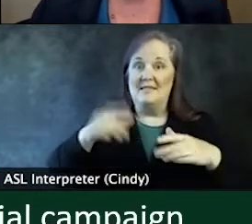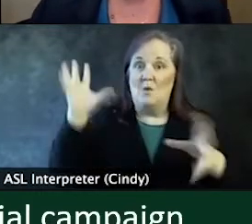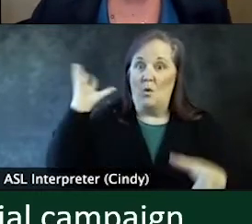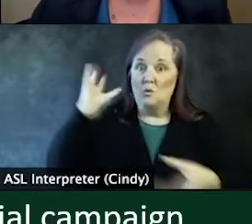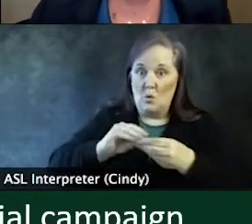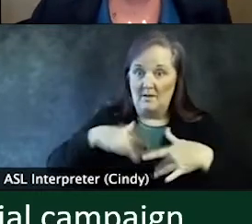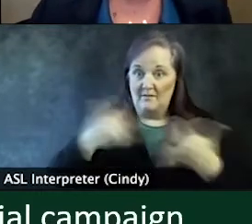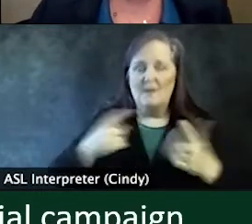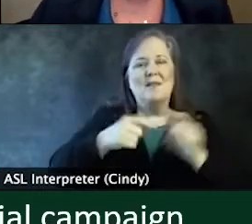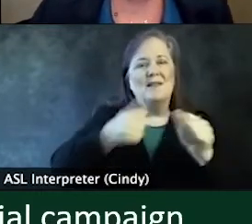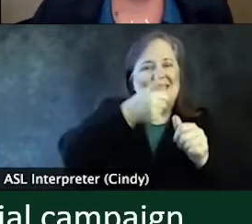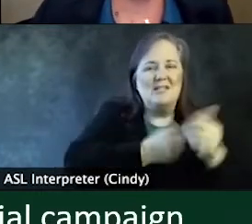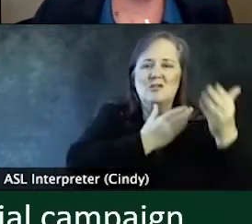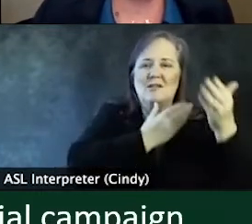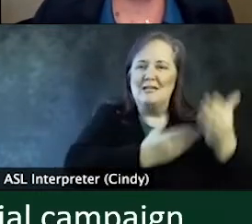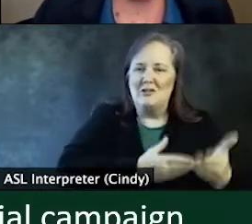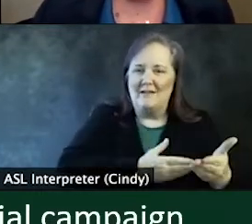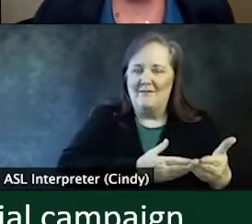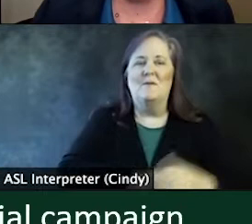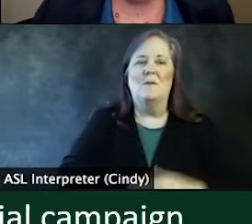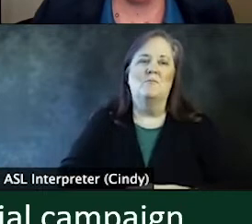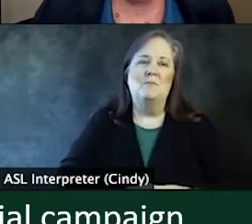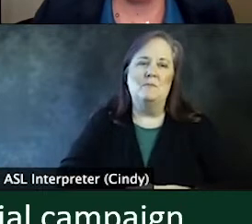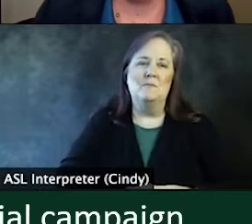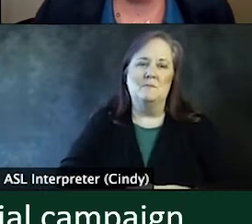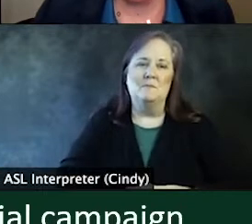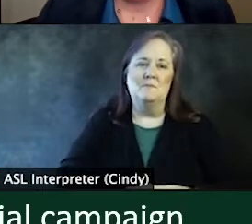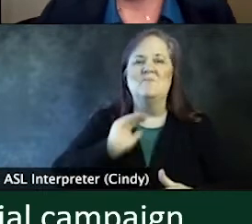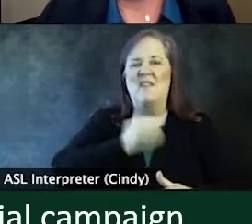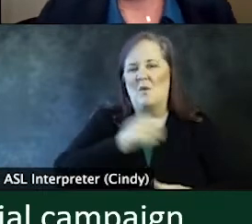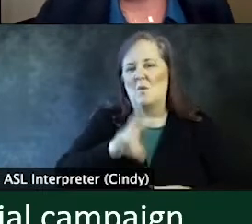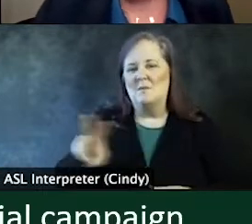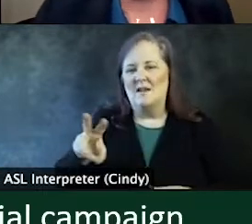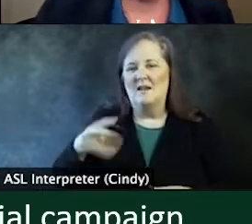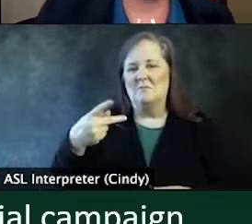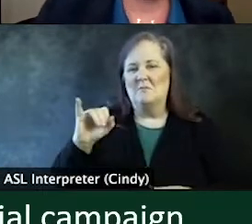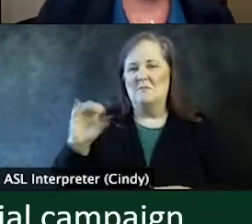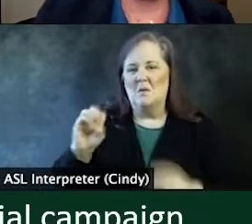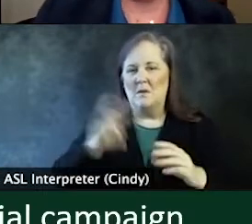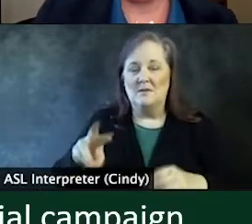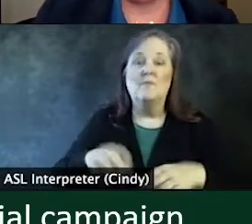So it's a similar sort of thing, you sign up and show up on Zoom. So we'd love to have you on October 28th.